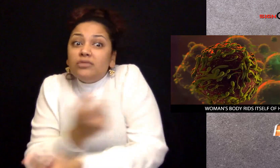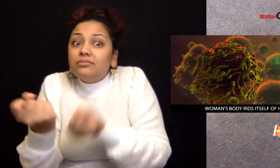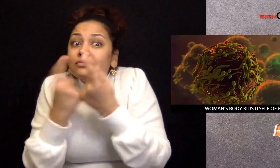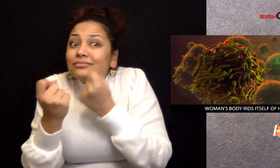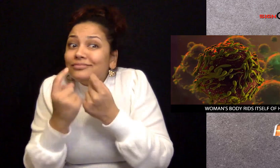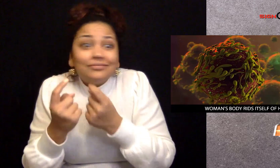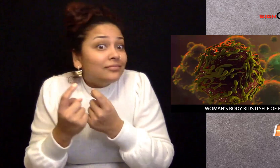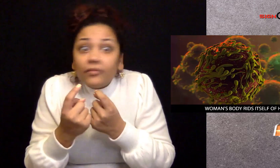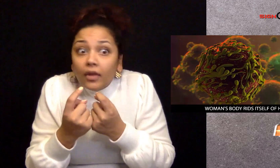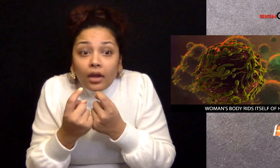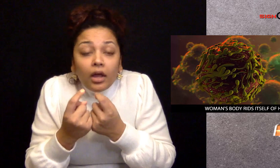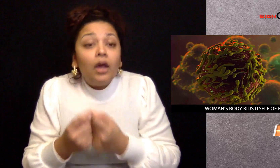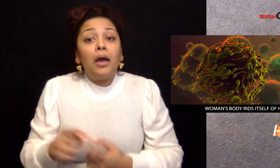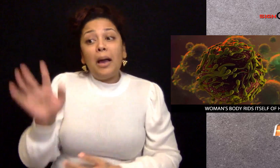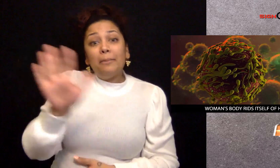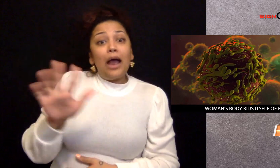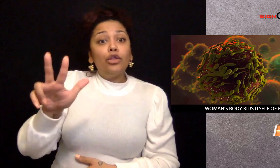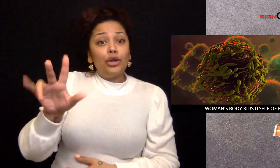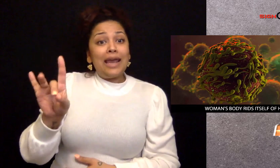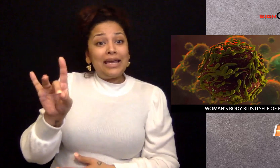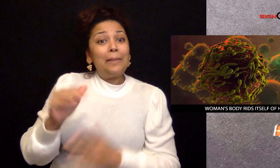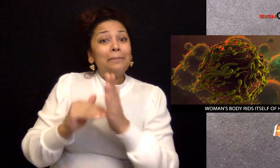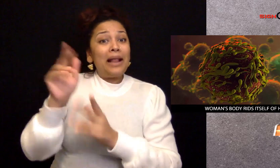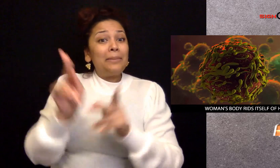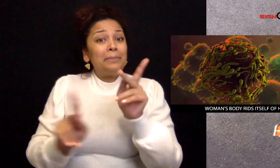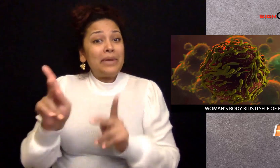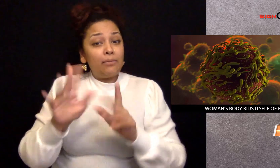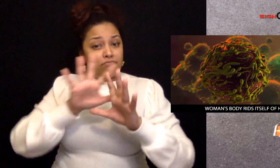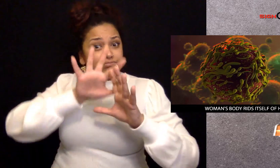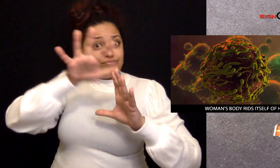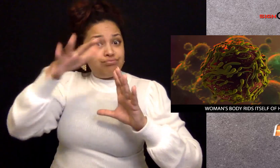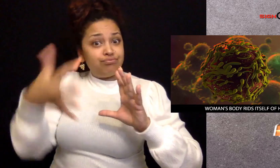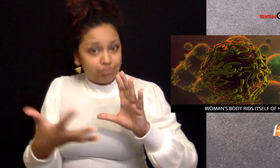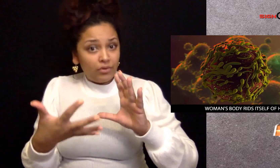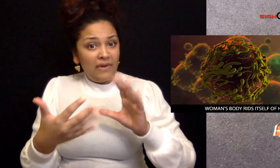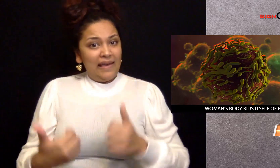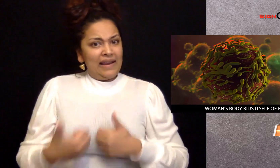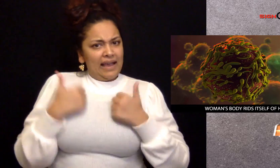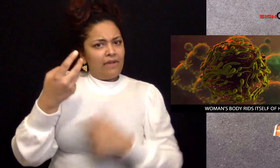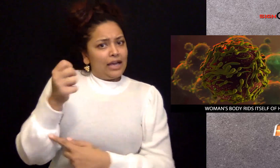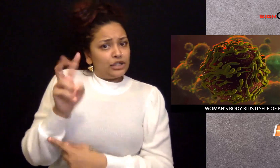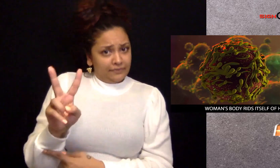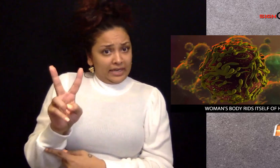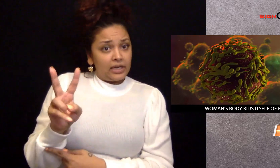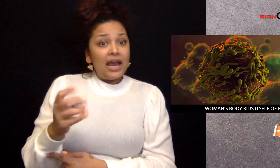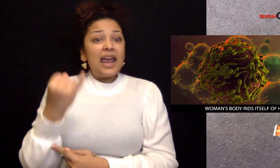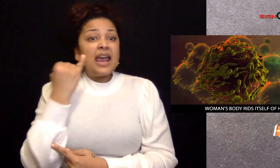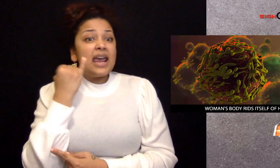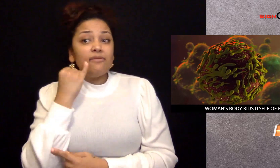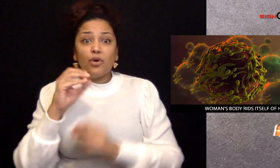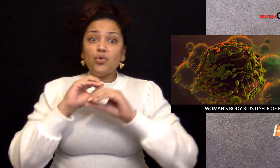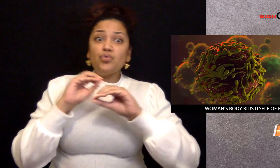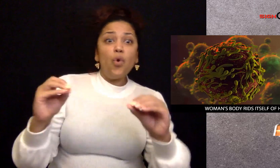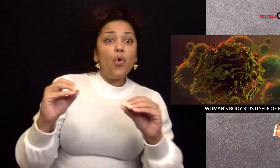virus from her body completely without treatment or drugs about 38 million people around the